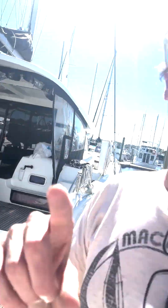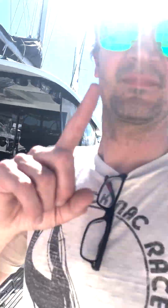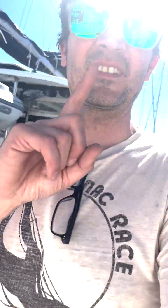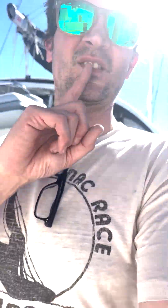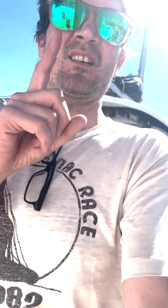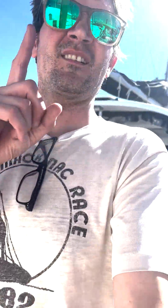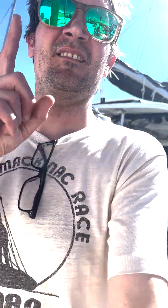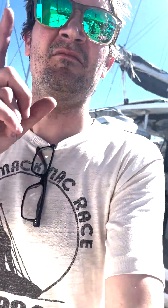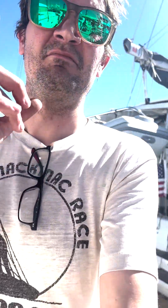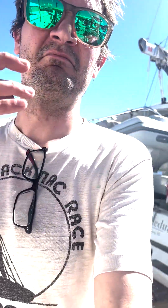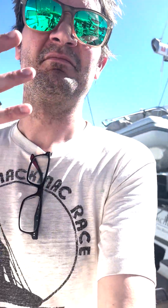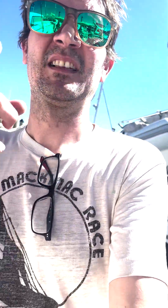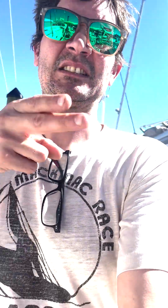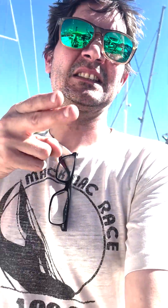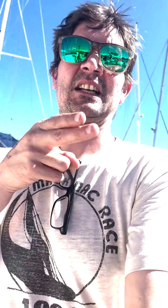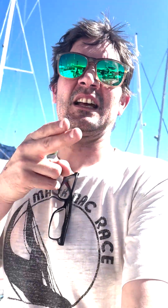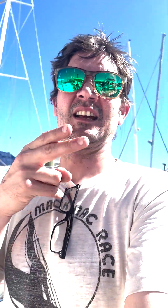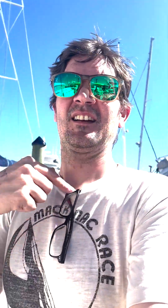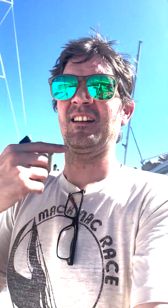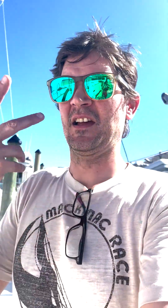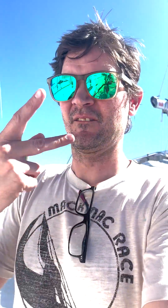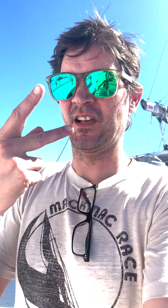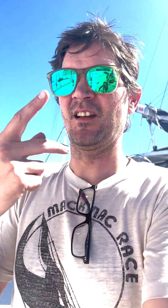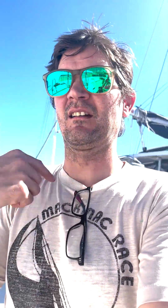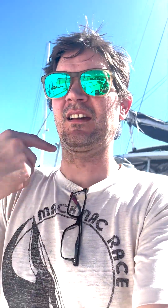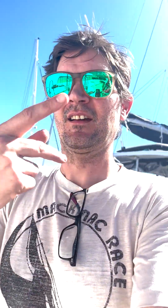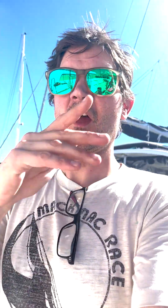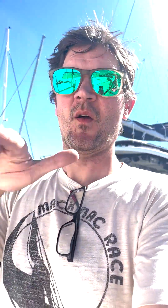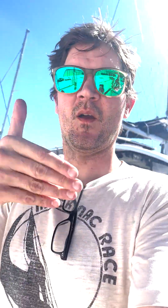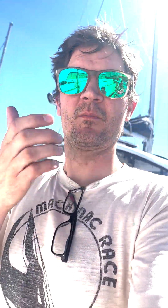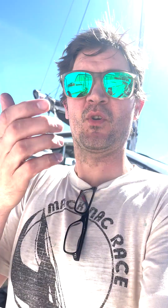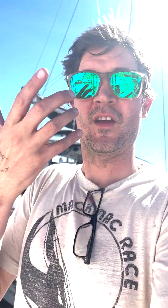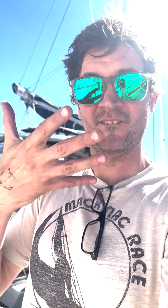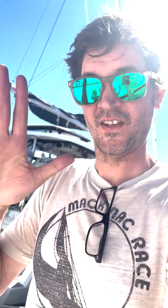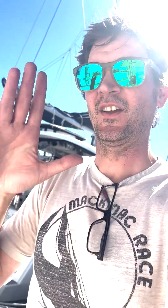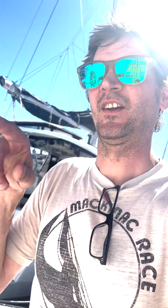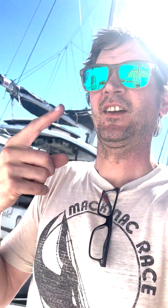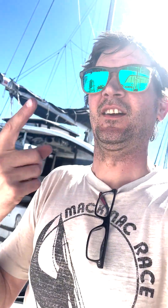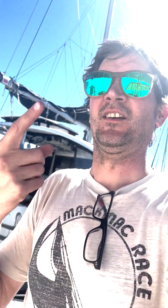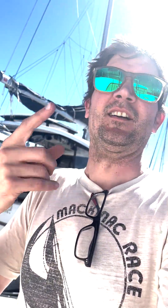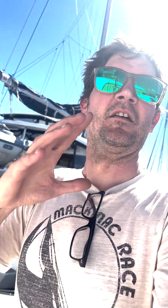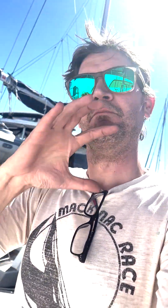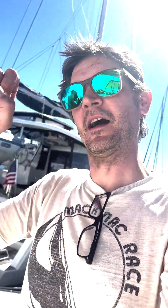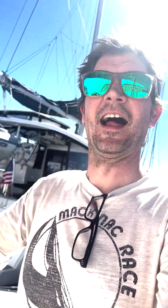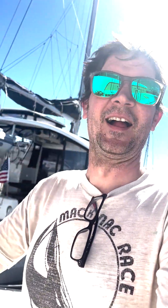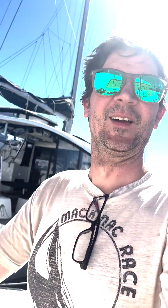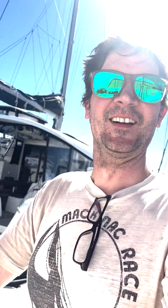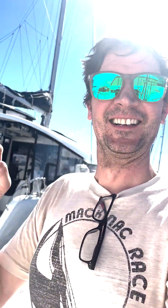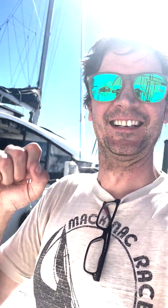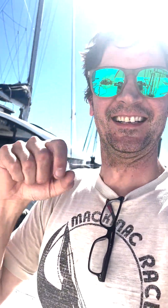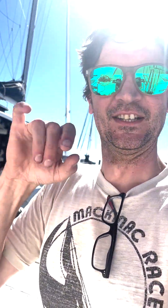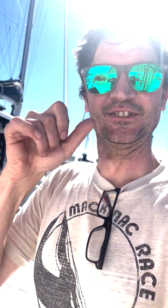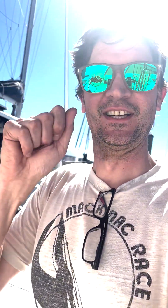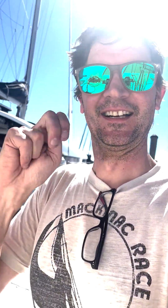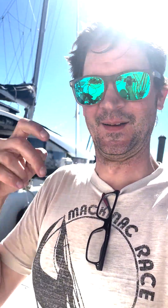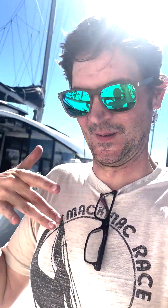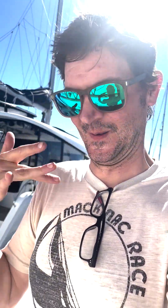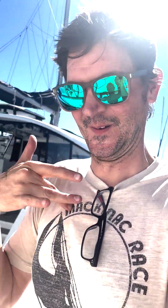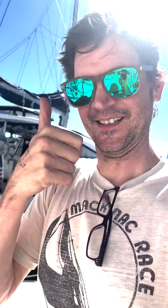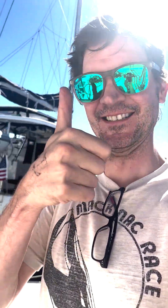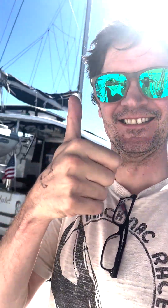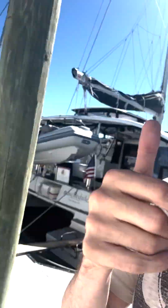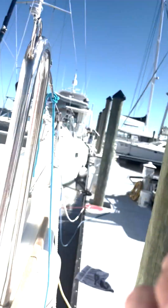I’m only here temporarily, and my whole mission is to figure things out and get the boat ready. Then in January, we’re taking off! I’m so excited!